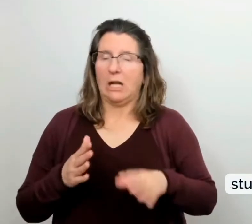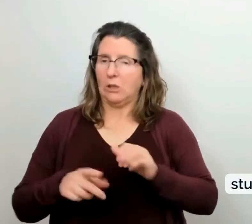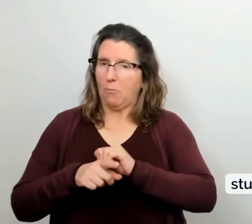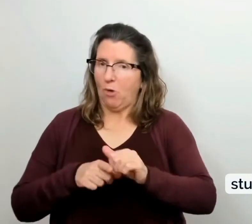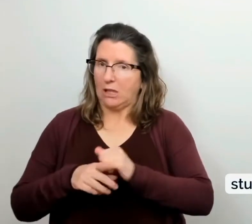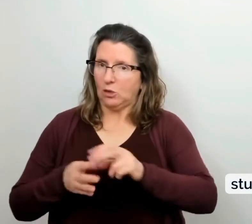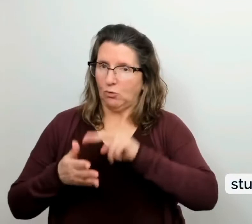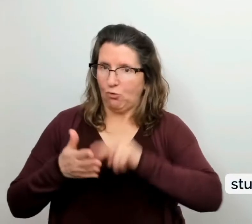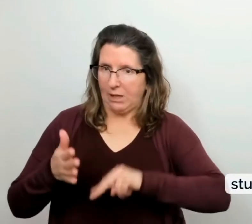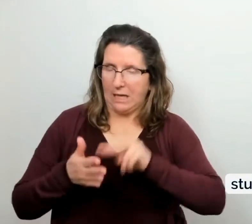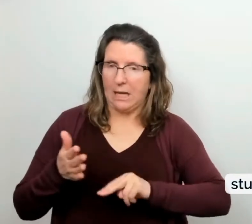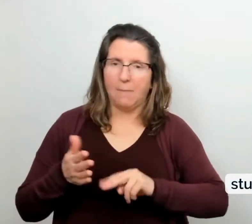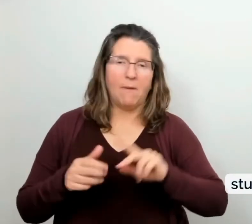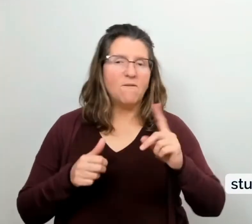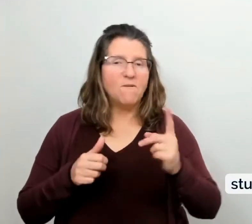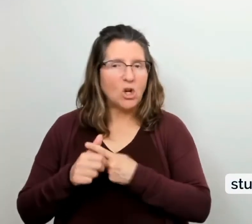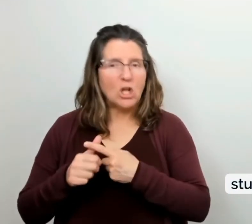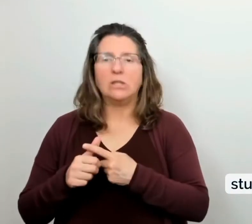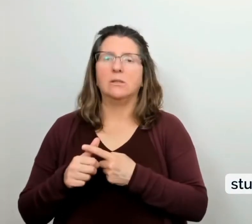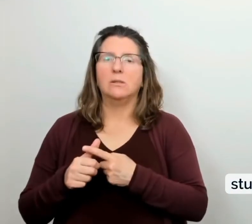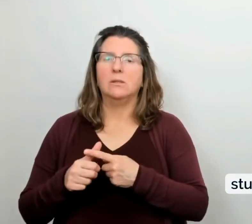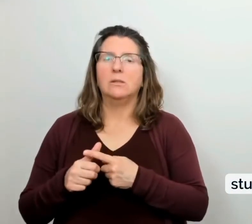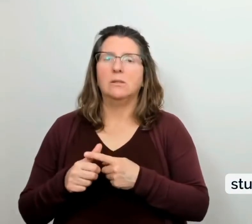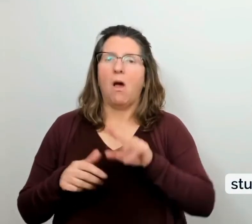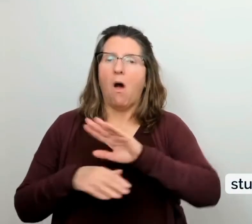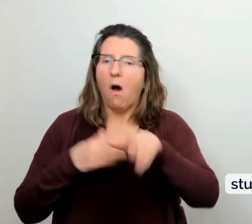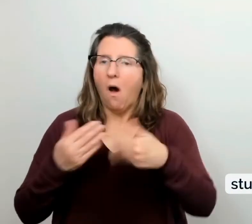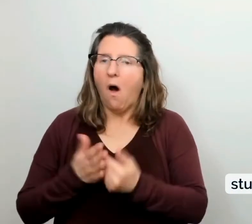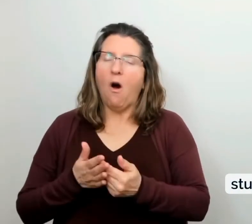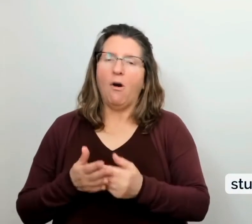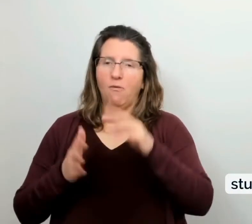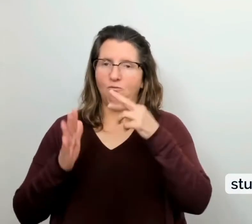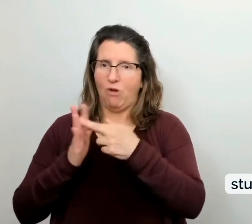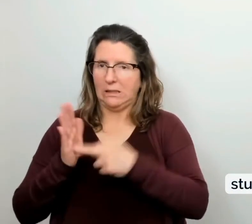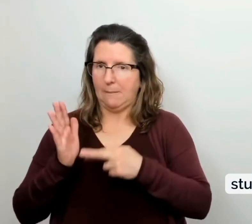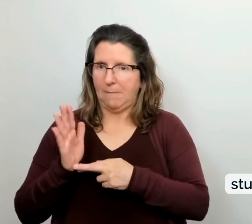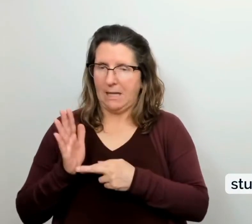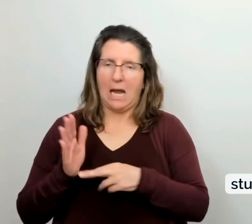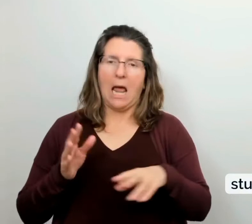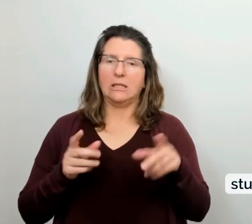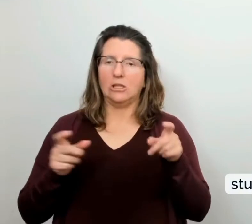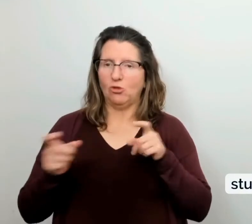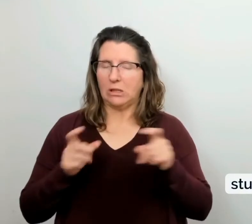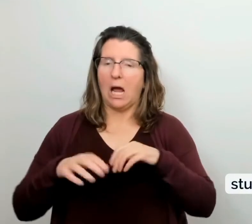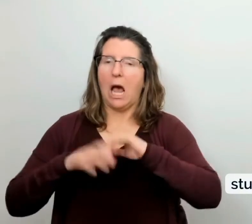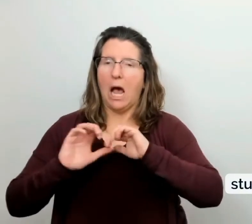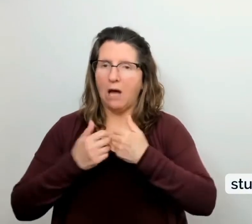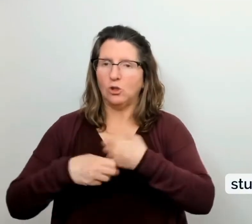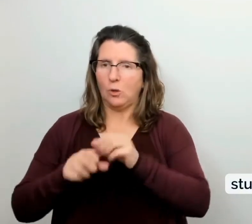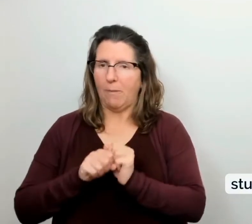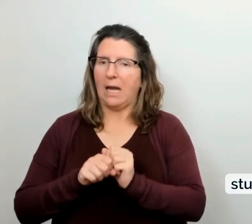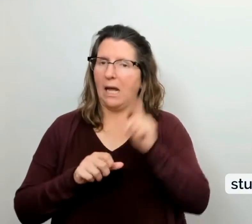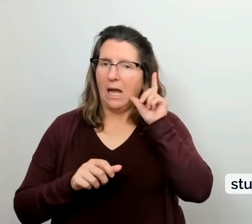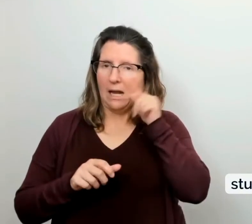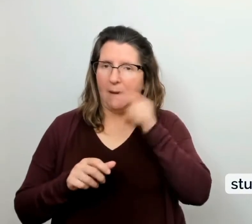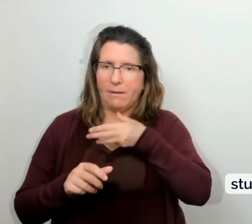They had to go over it carefully to understand which ingredients were needed, and what the instructions were to make it.